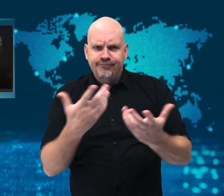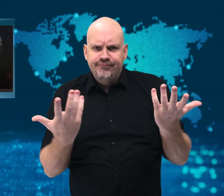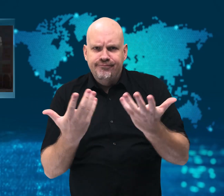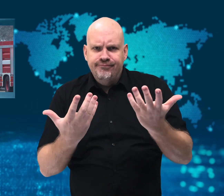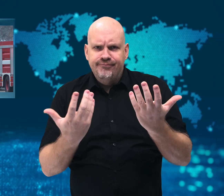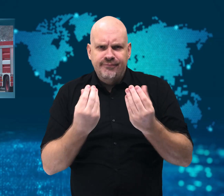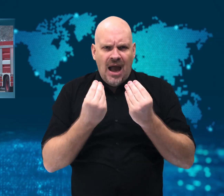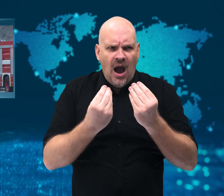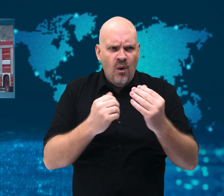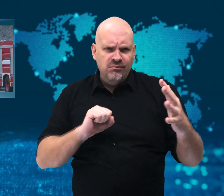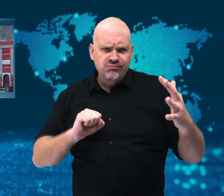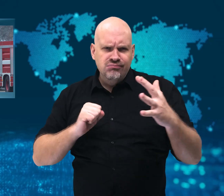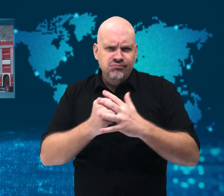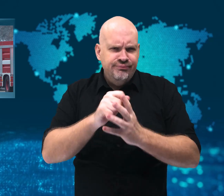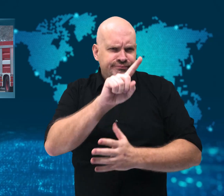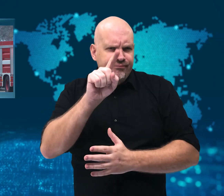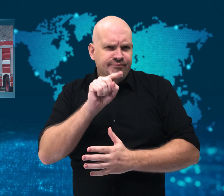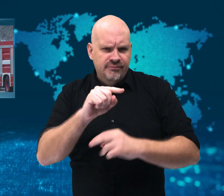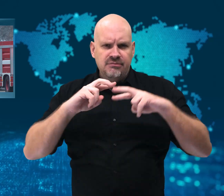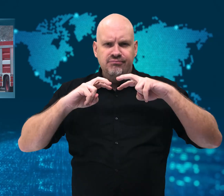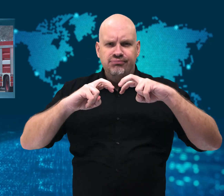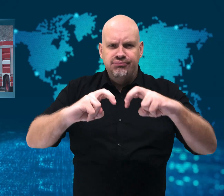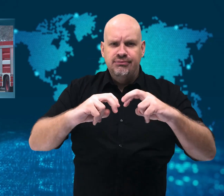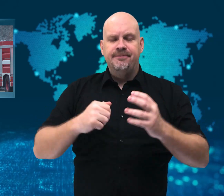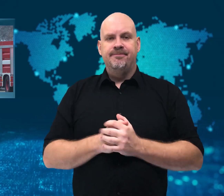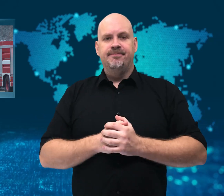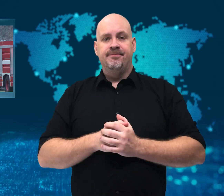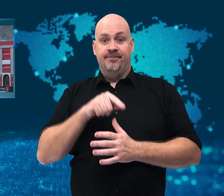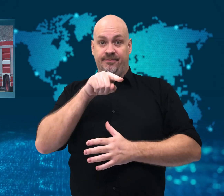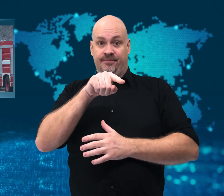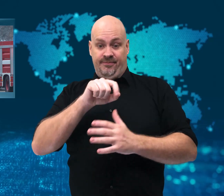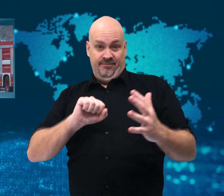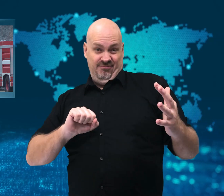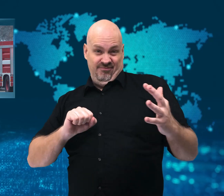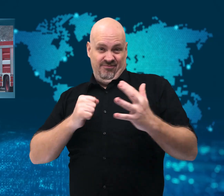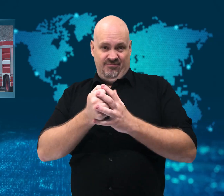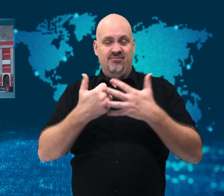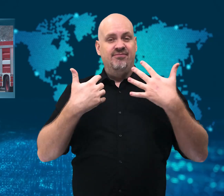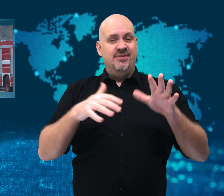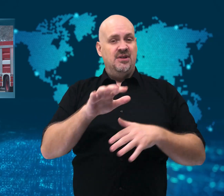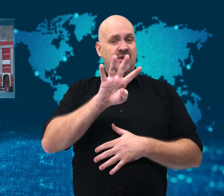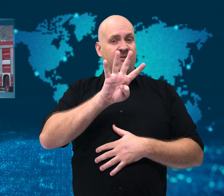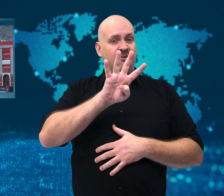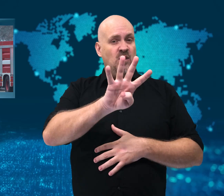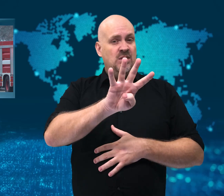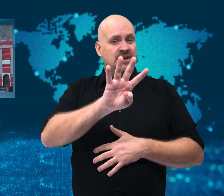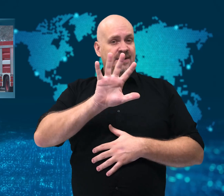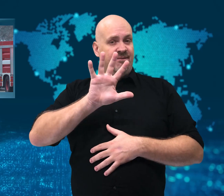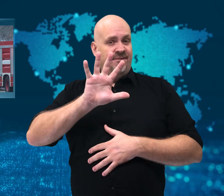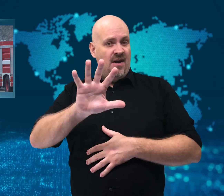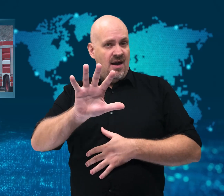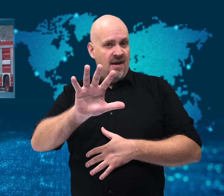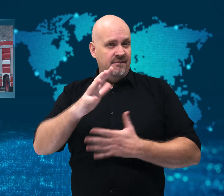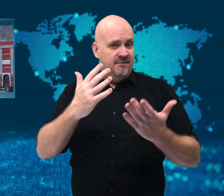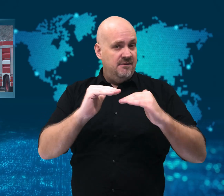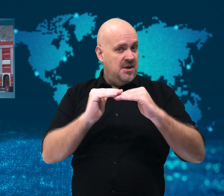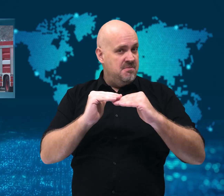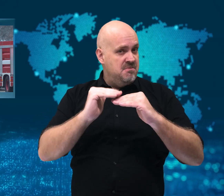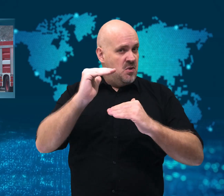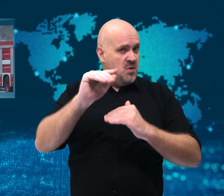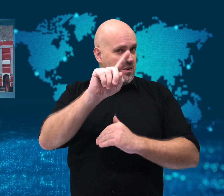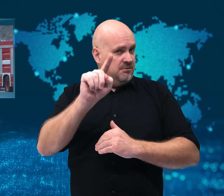There will be an investigation on the cause of the crash that led to